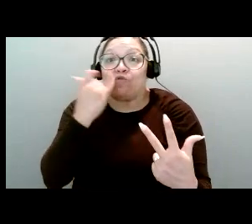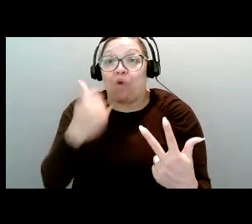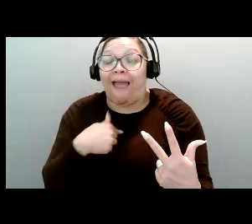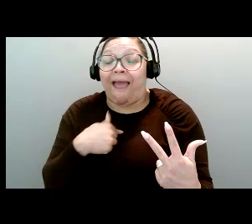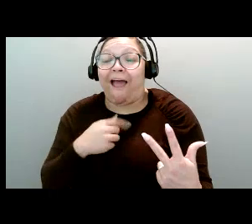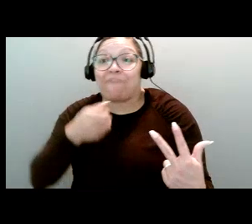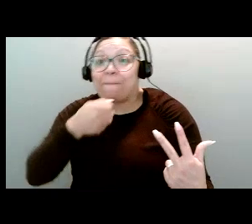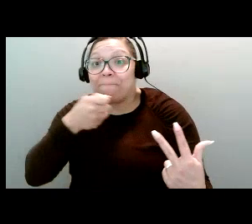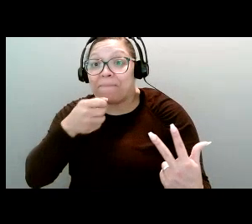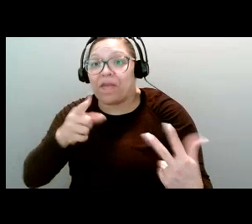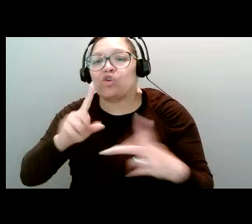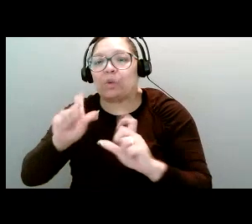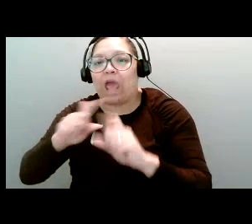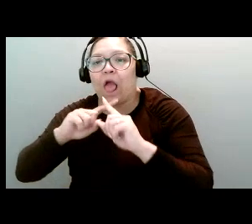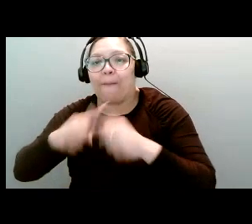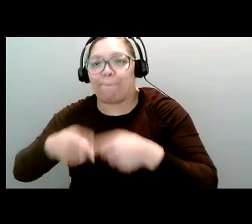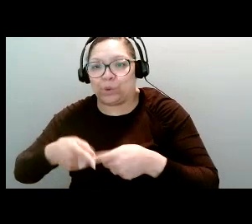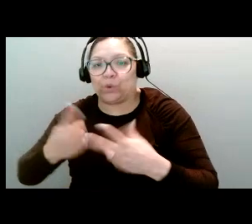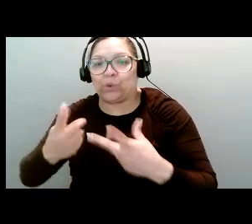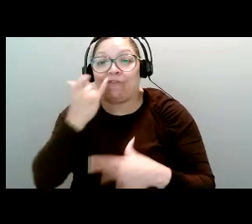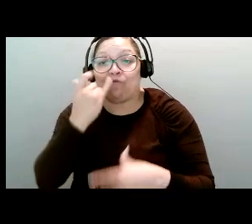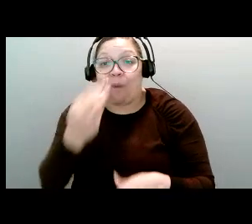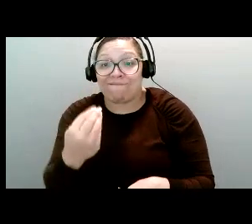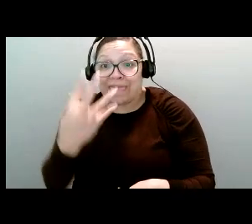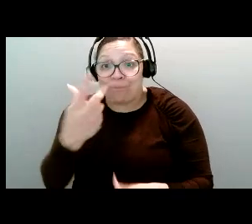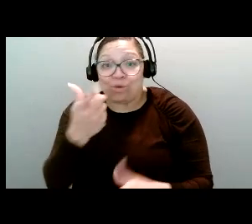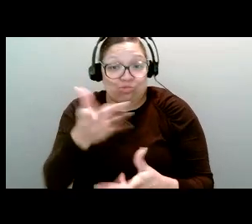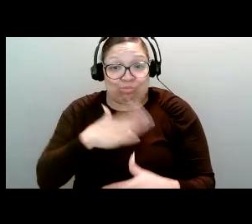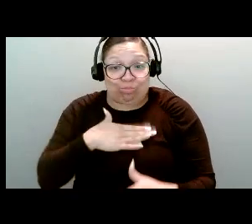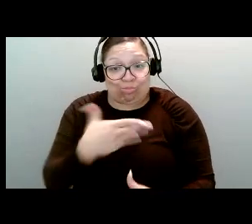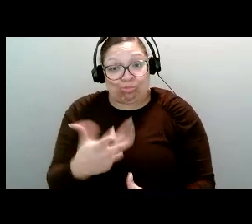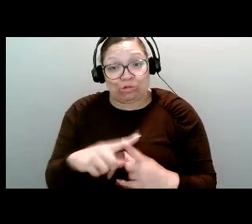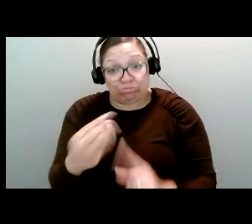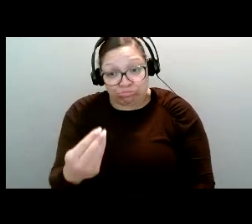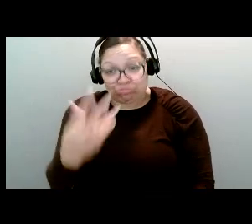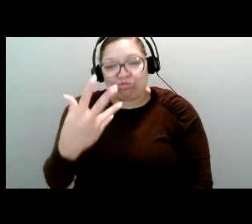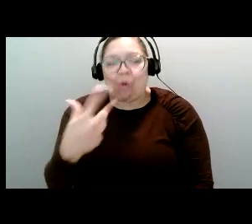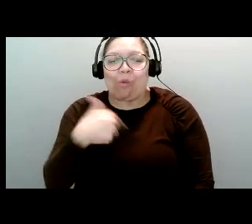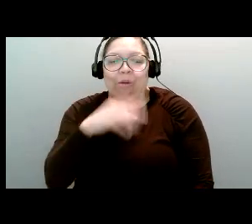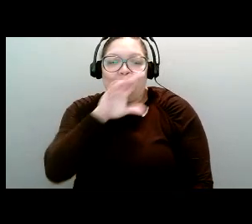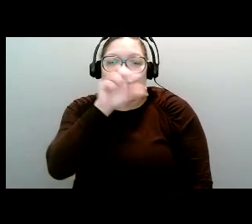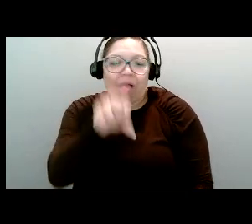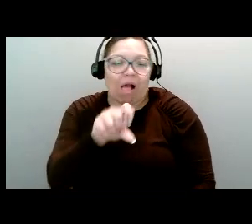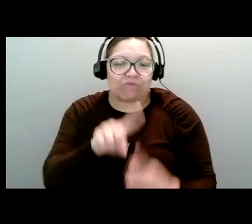And if you have a camera and are willing to come on camera, please do so. We'd love to to see your faces.